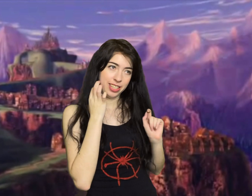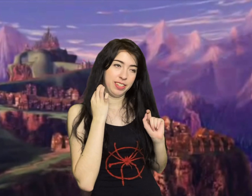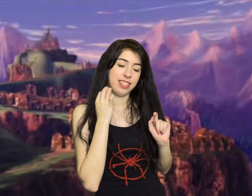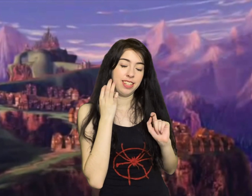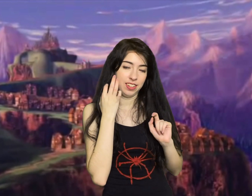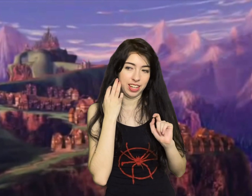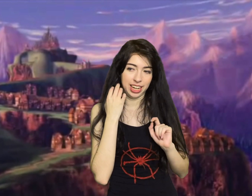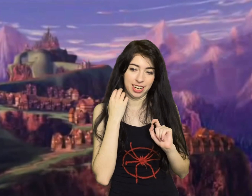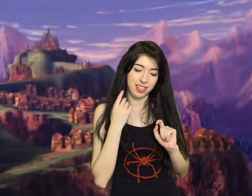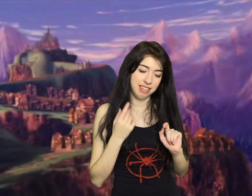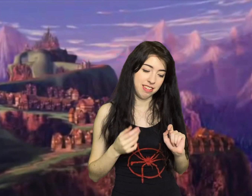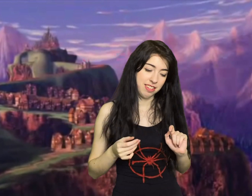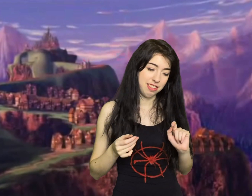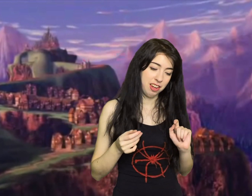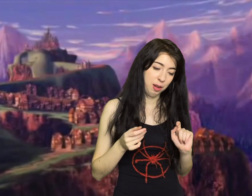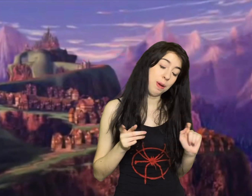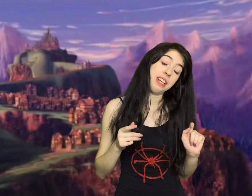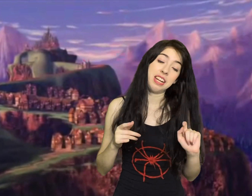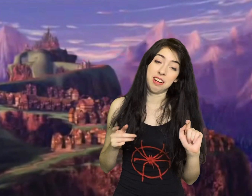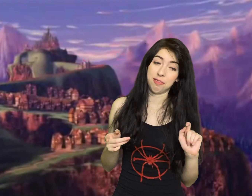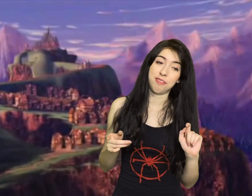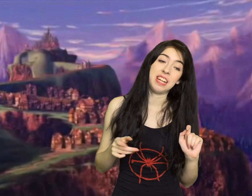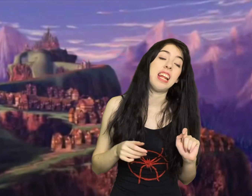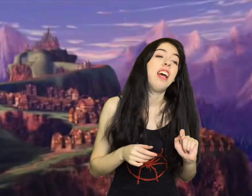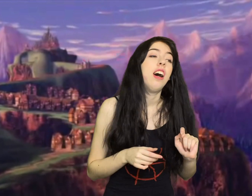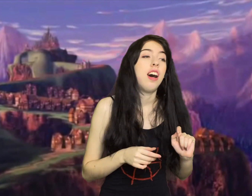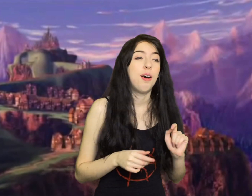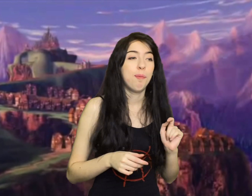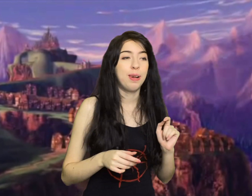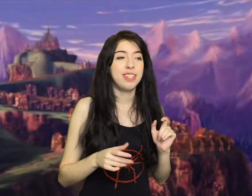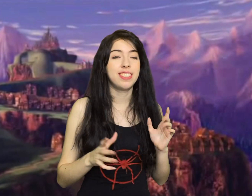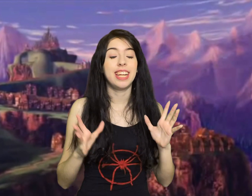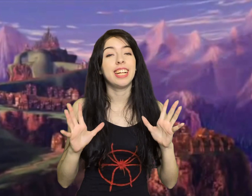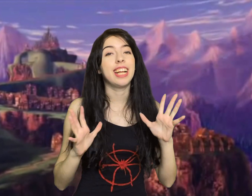doesn't look like Annelise is talking about eating her feet um but just like- like